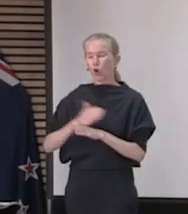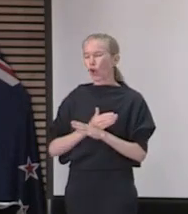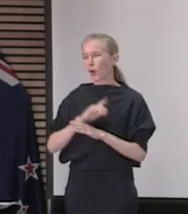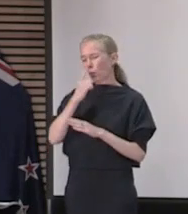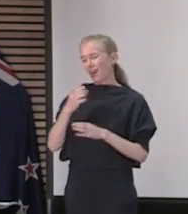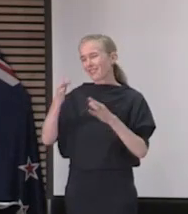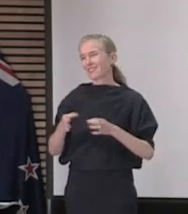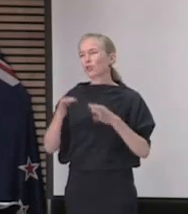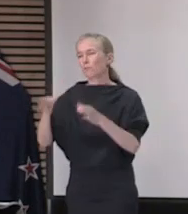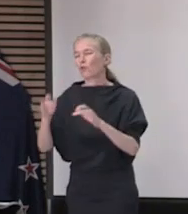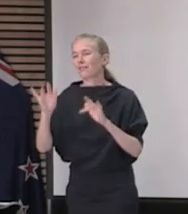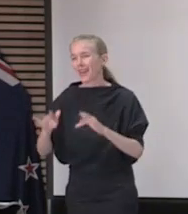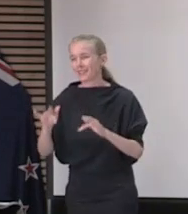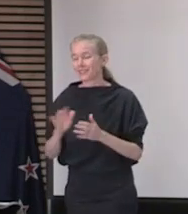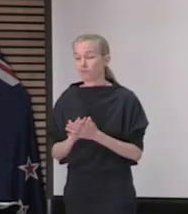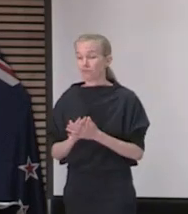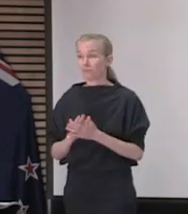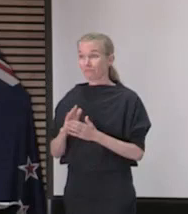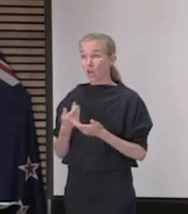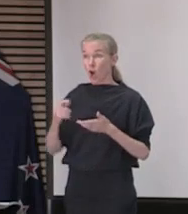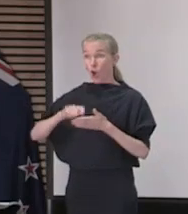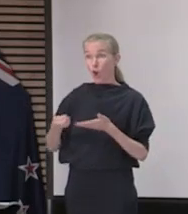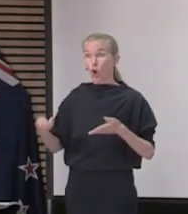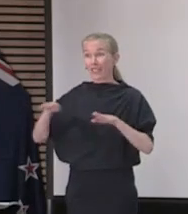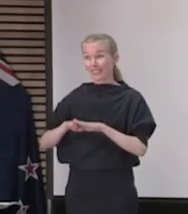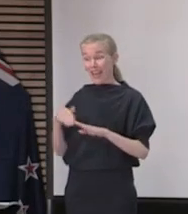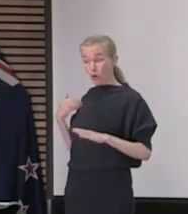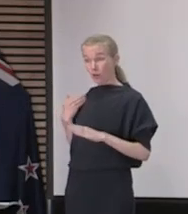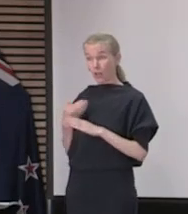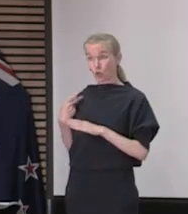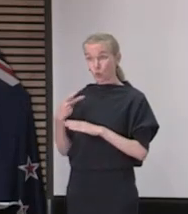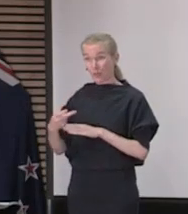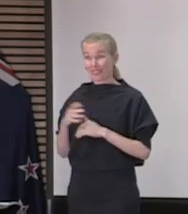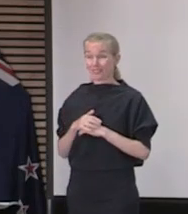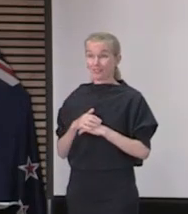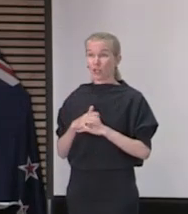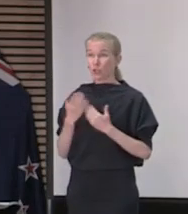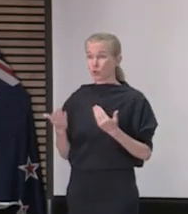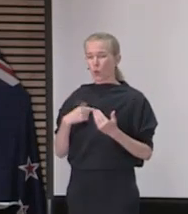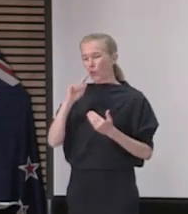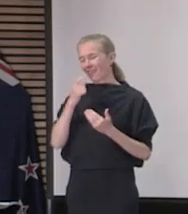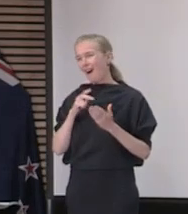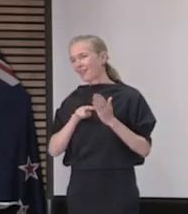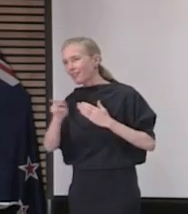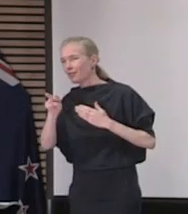We're two weeksinto a lockdown. To make adetermination of where we willbe, even in a month's timefrom now.